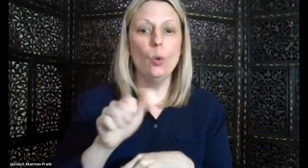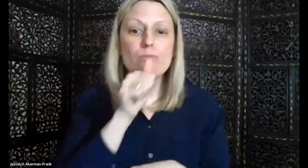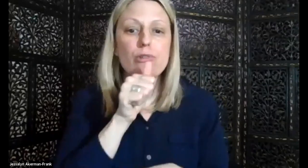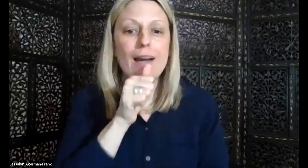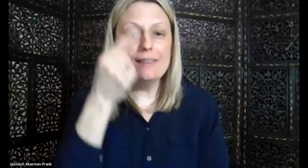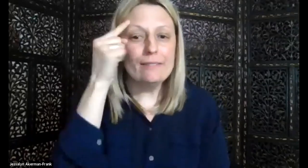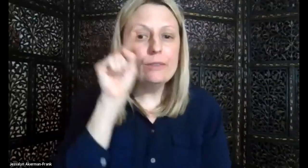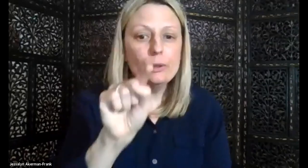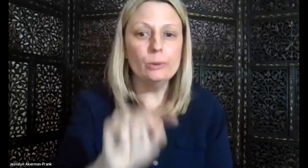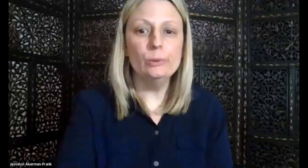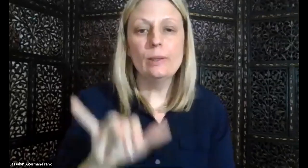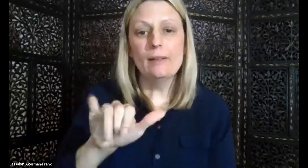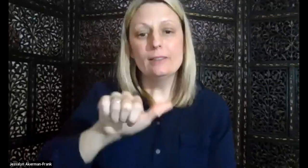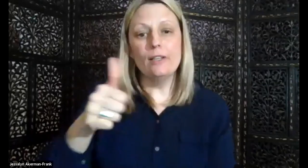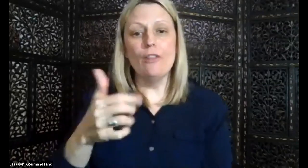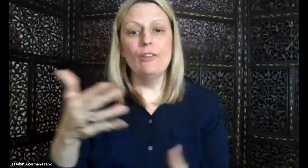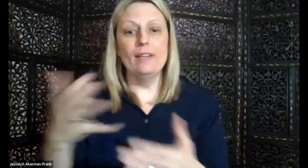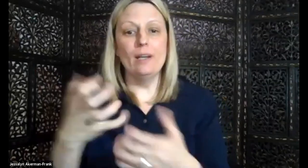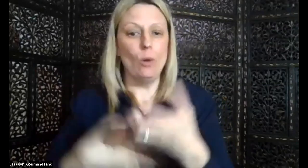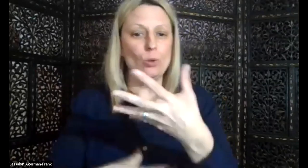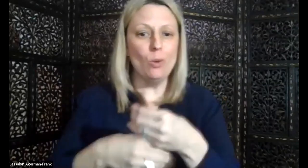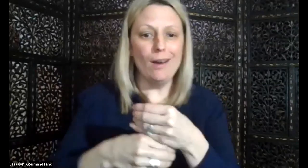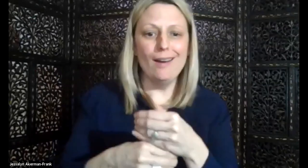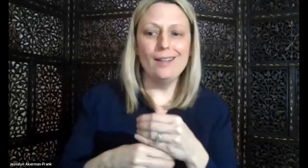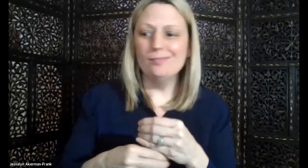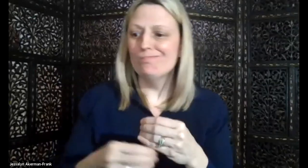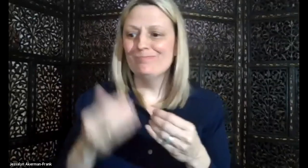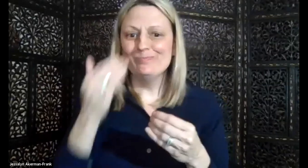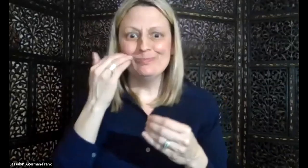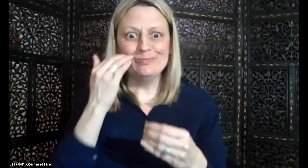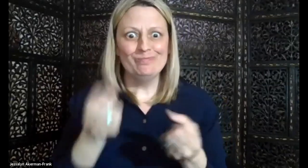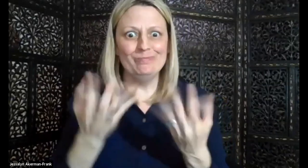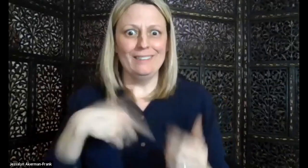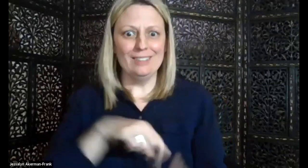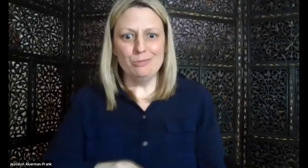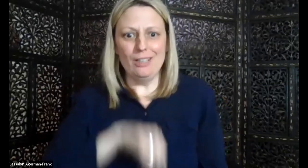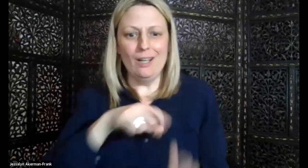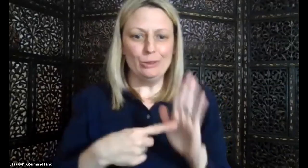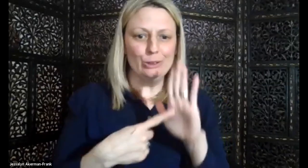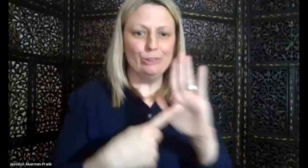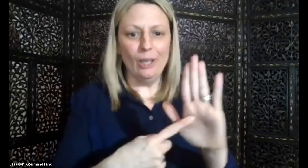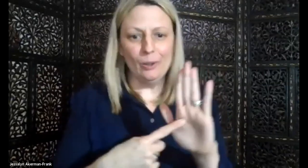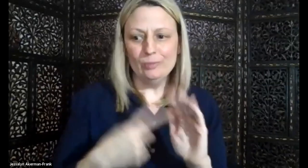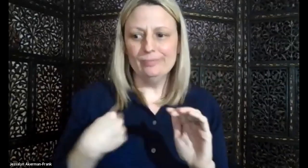have one of our contractors talk with you one on one because we want to make sure